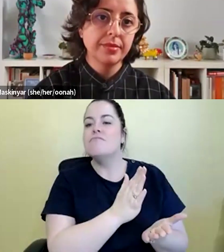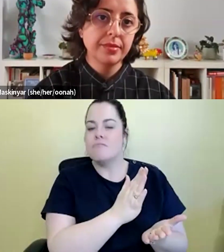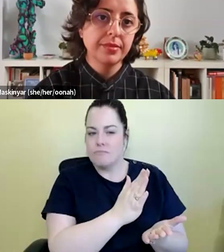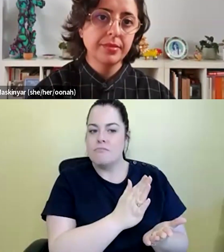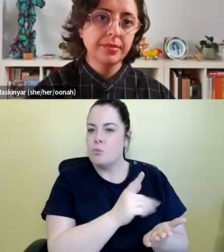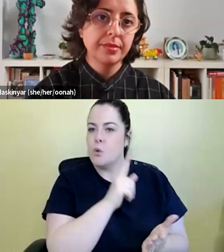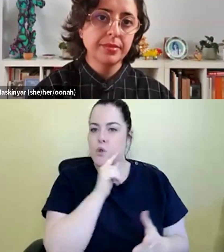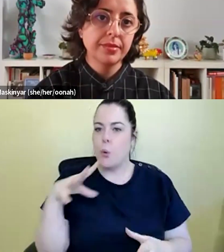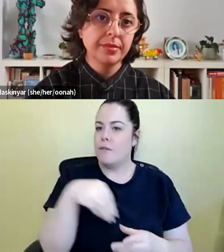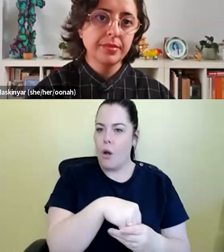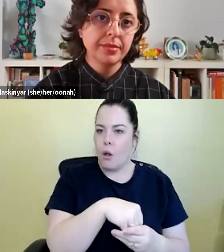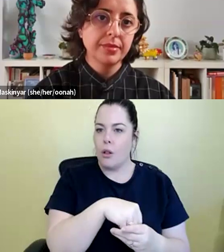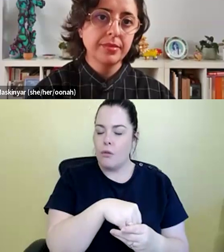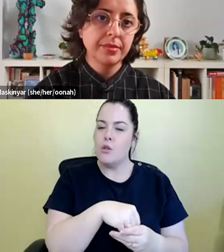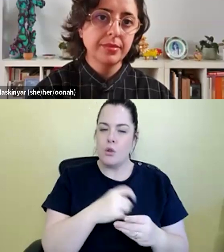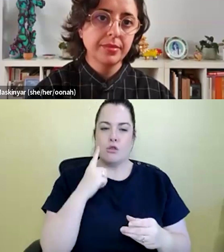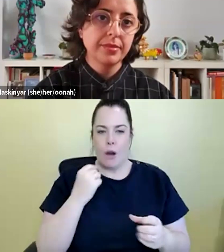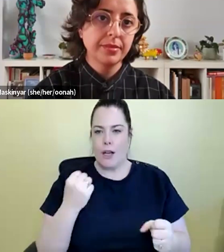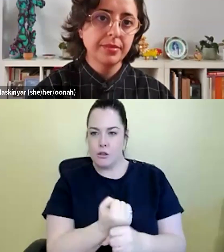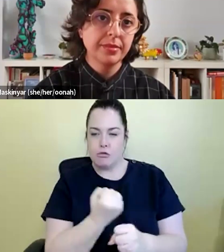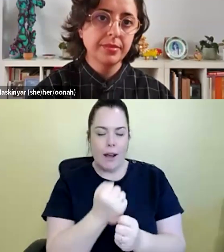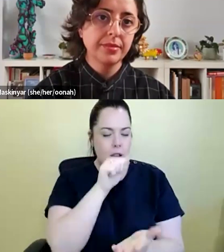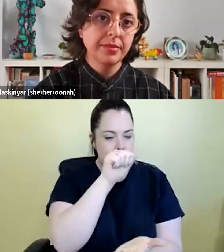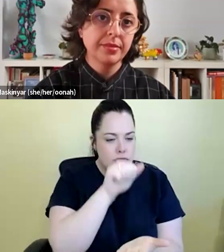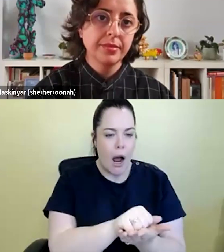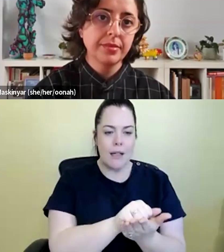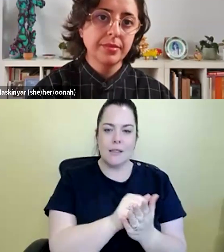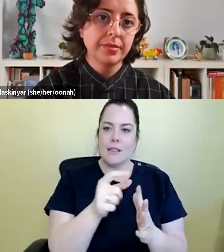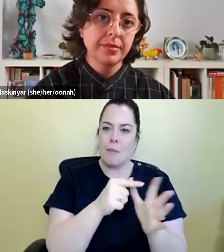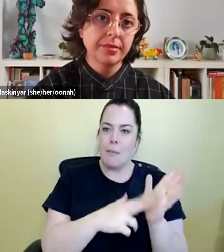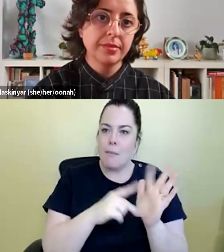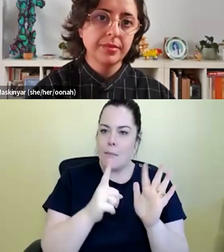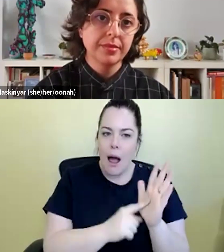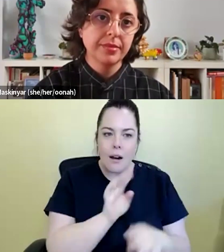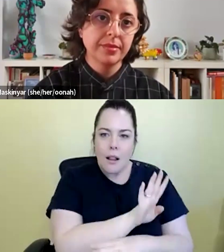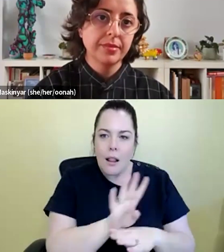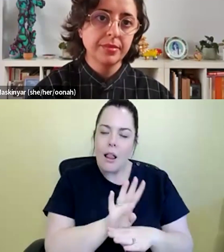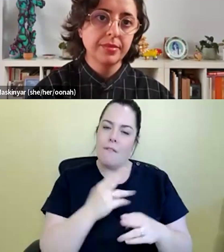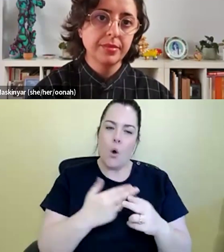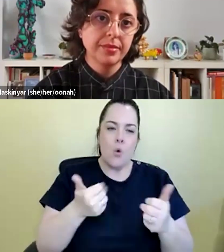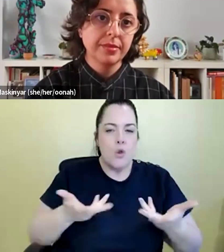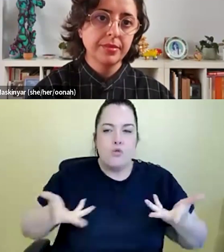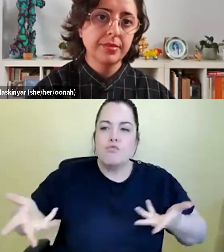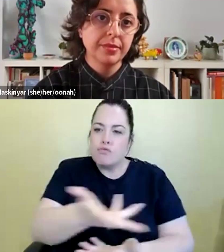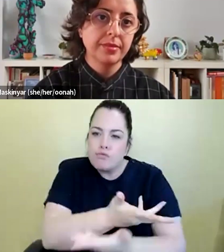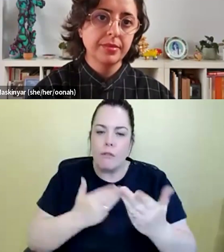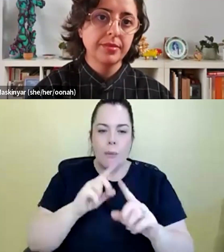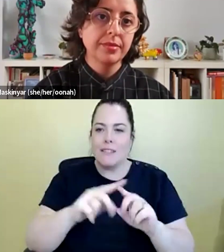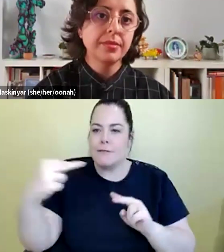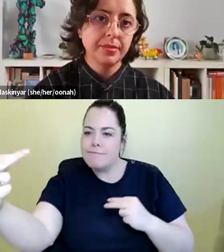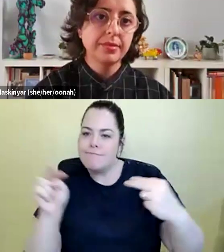try and build a panel that enables a robust conversation from multiplicity perspectives